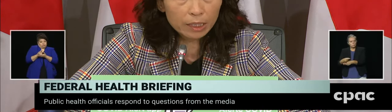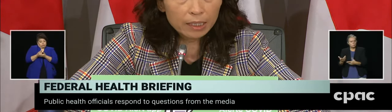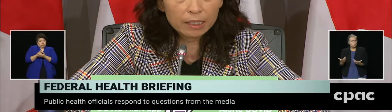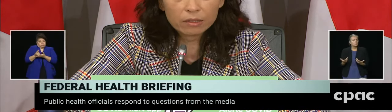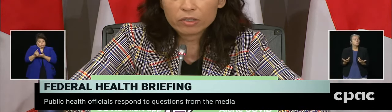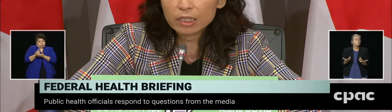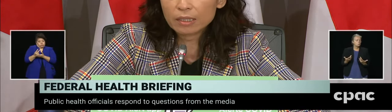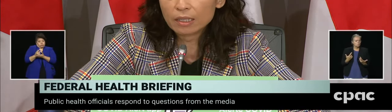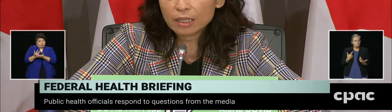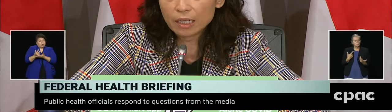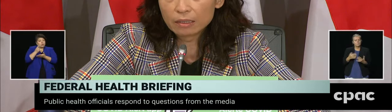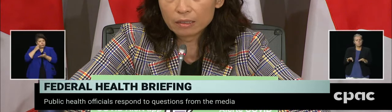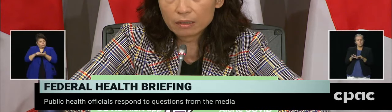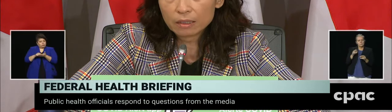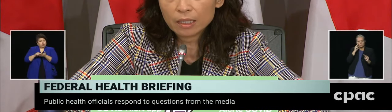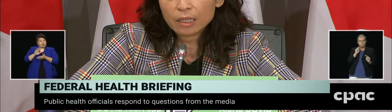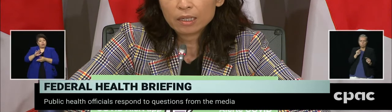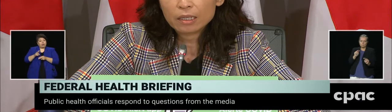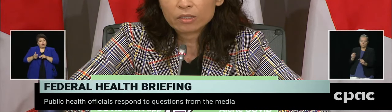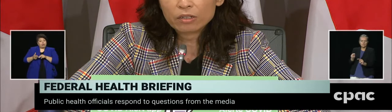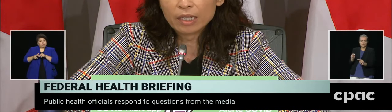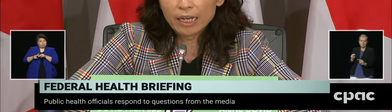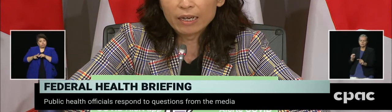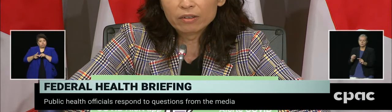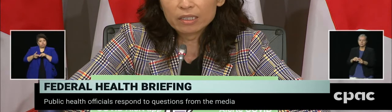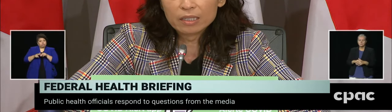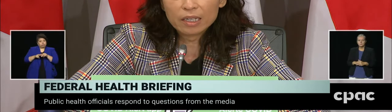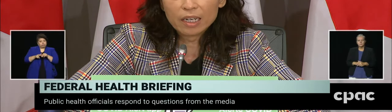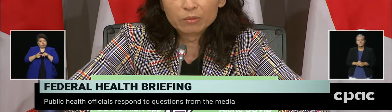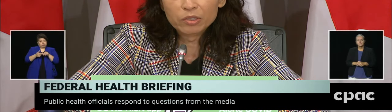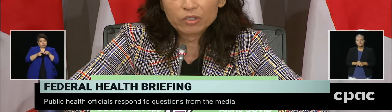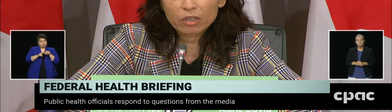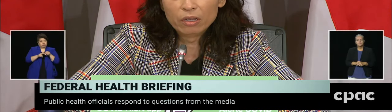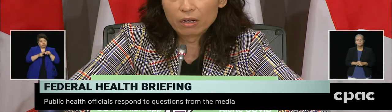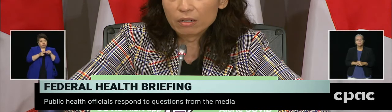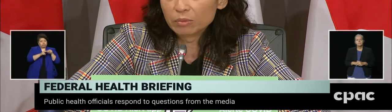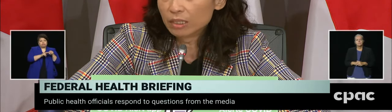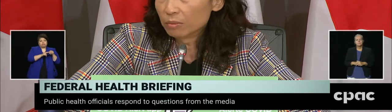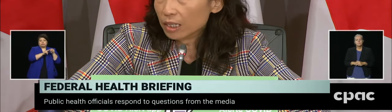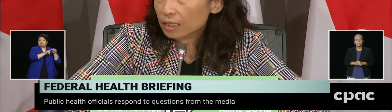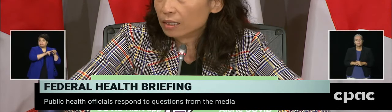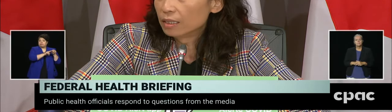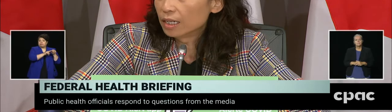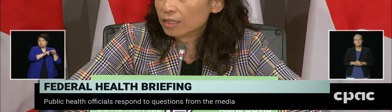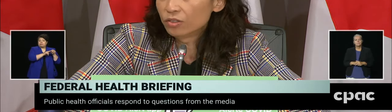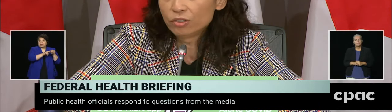LAST COUPLE WEEKS WHERE WE HAVE SEEN A STEADY -- SLOW BUT STEADY